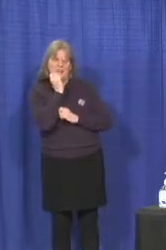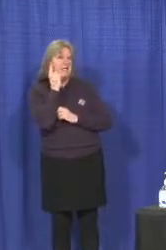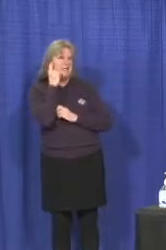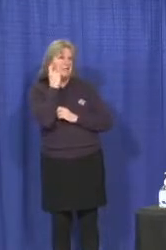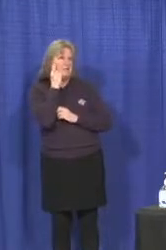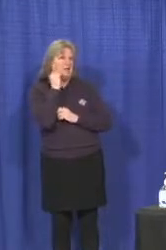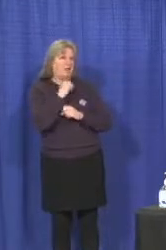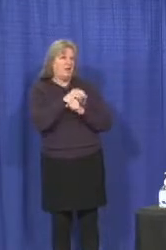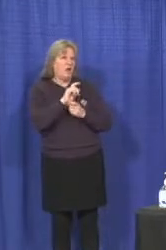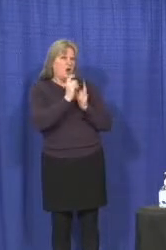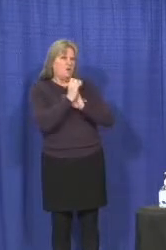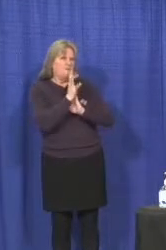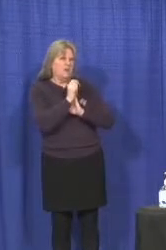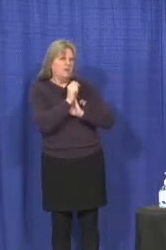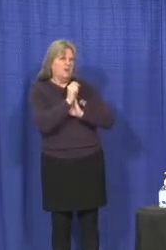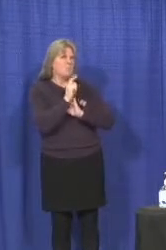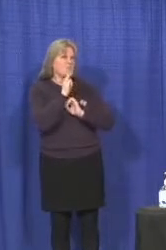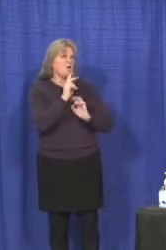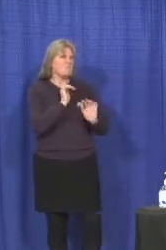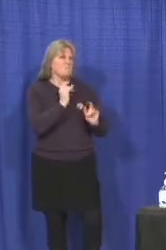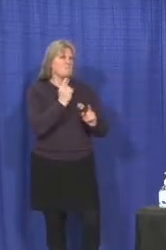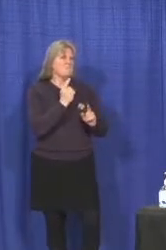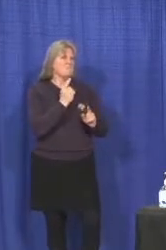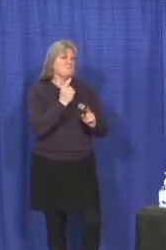We have treated this as a variant we first heard about the